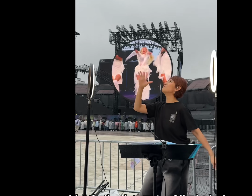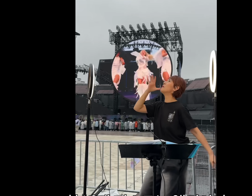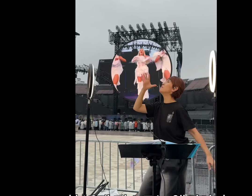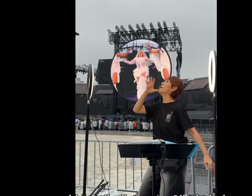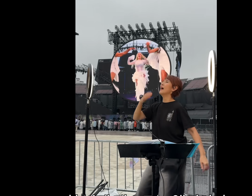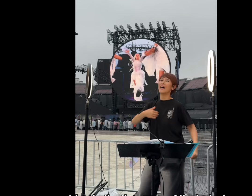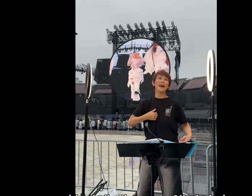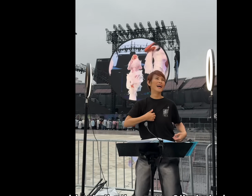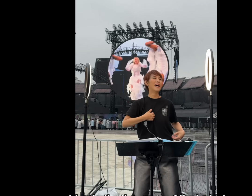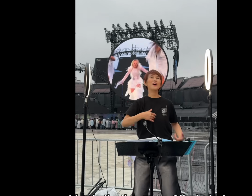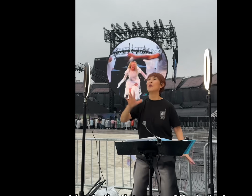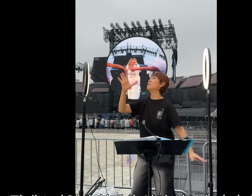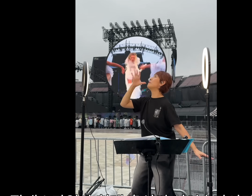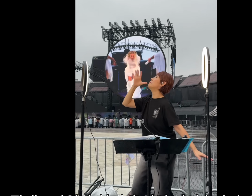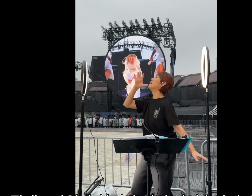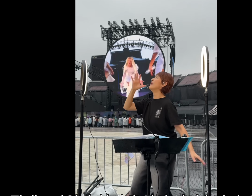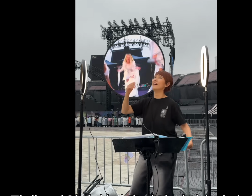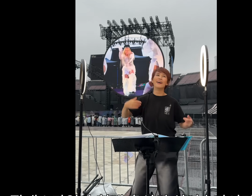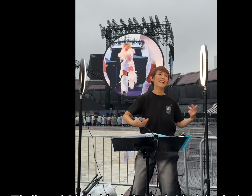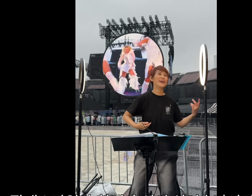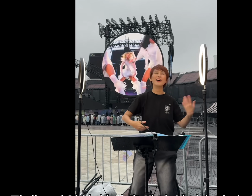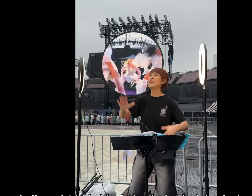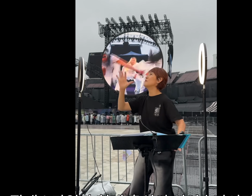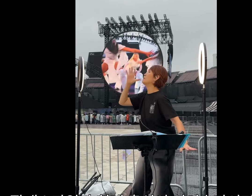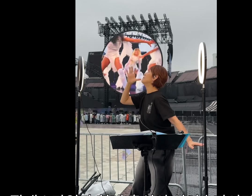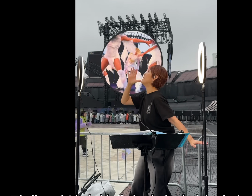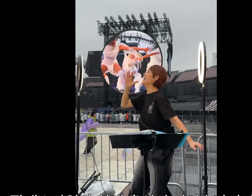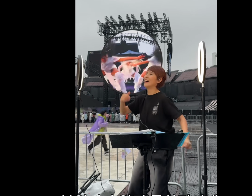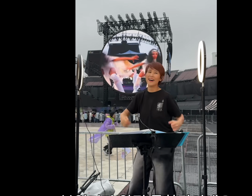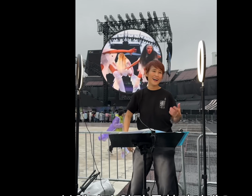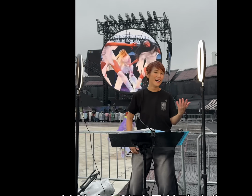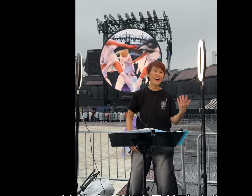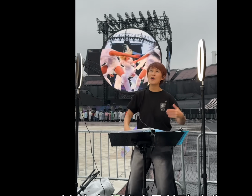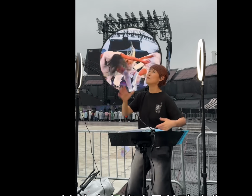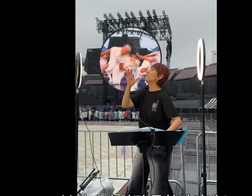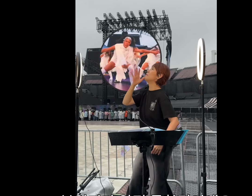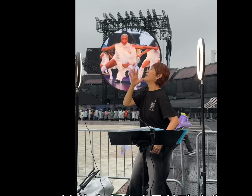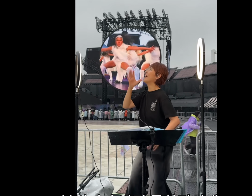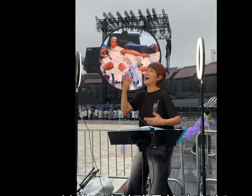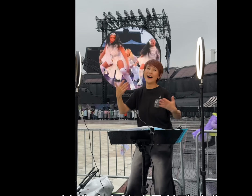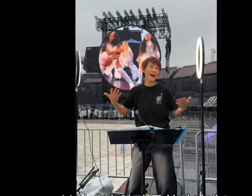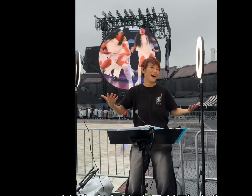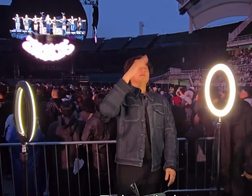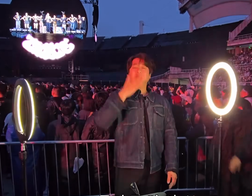The first guest of the night? Eliana! She’s a singer-songwriter from Palestine and Chile, and her voice was absolutely dreamy—pure vibes.